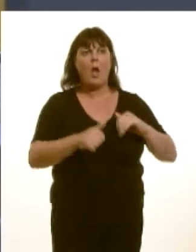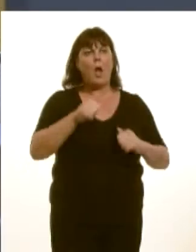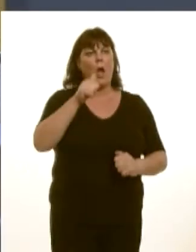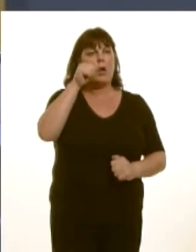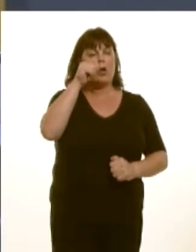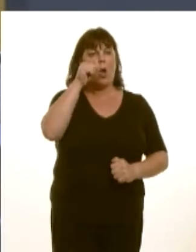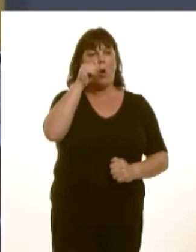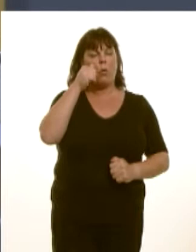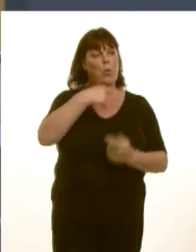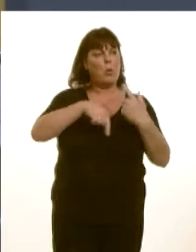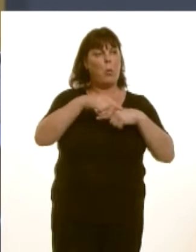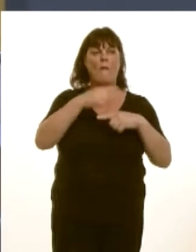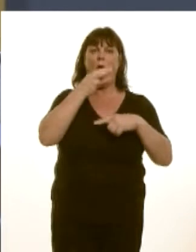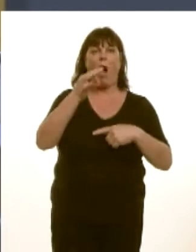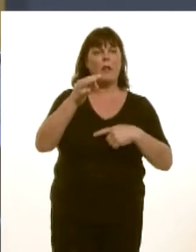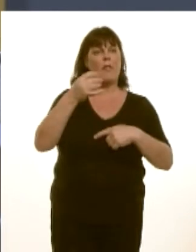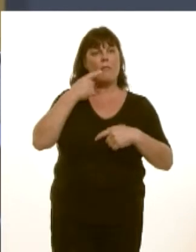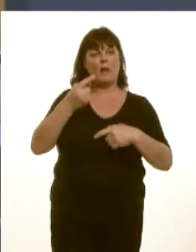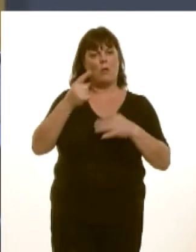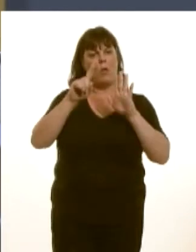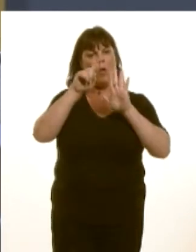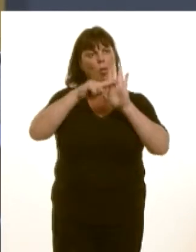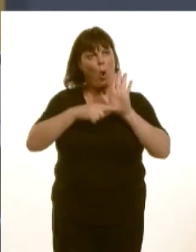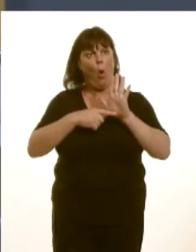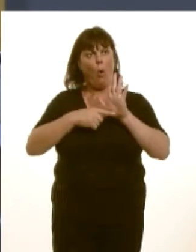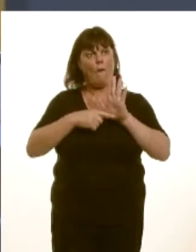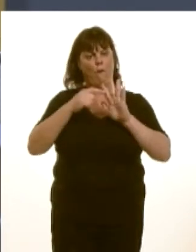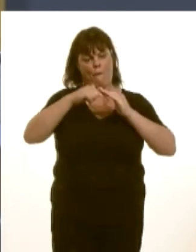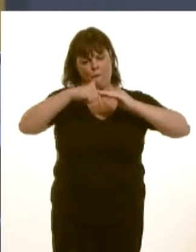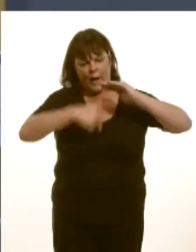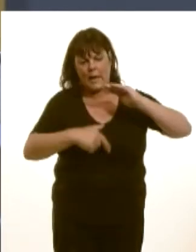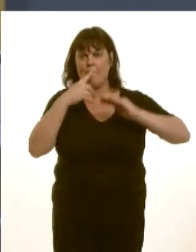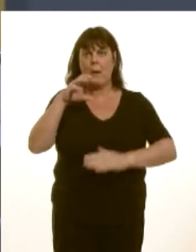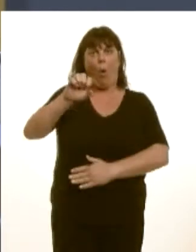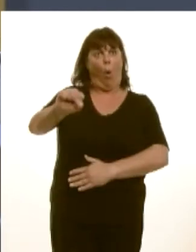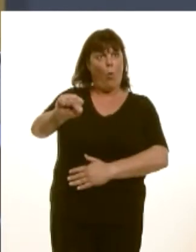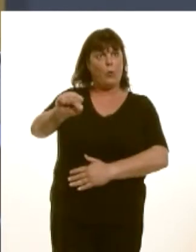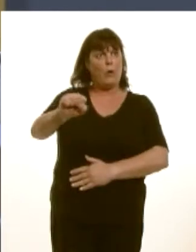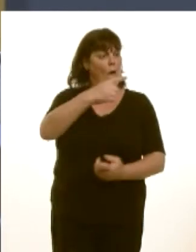on fracking operations until and unless safety and environmental concerns can be satisfied.